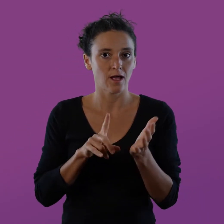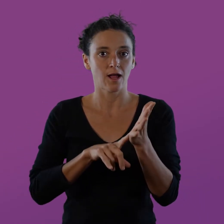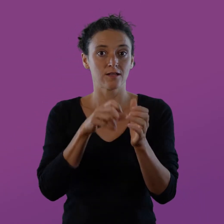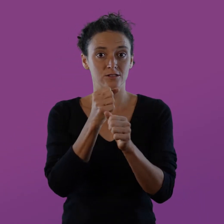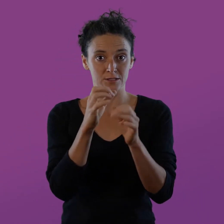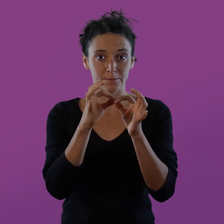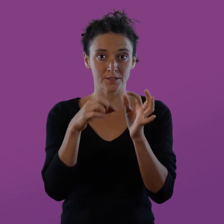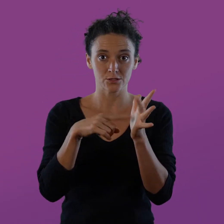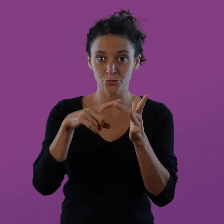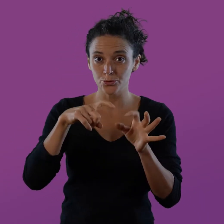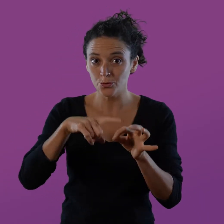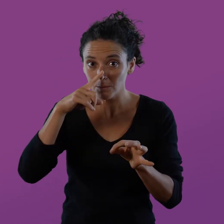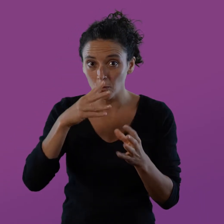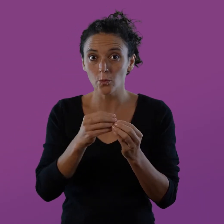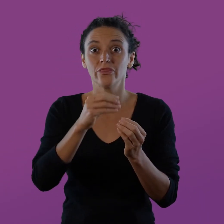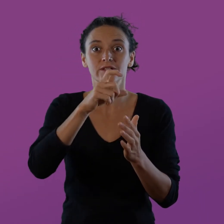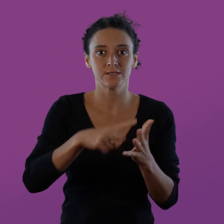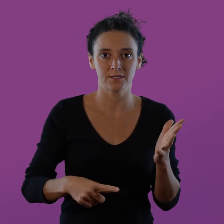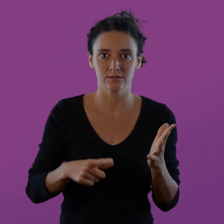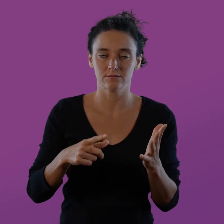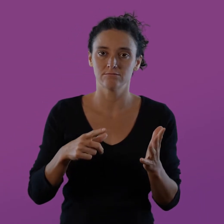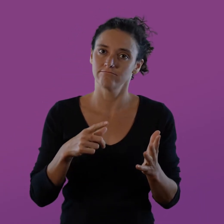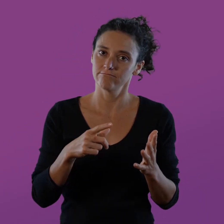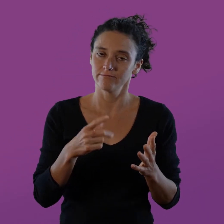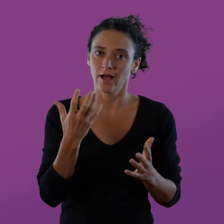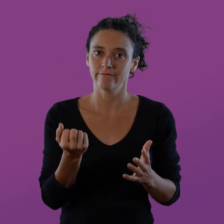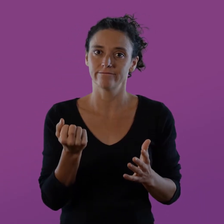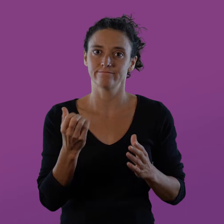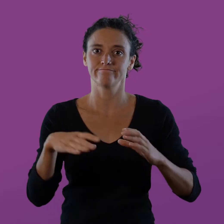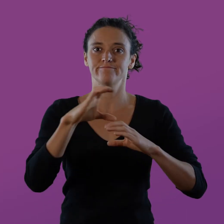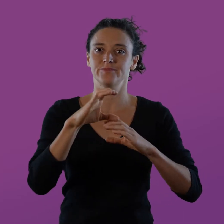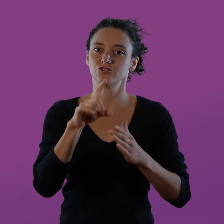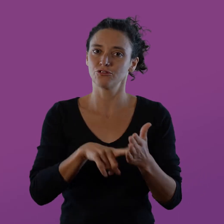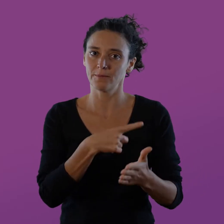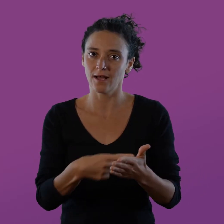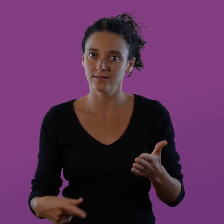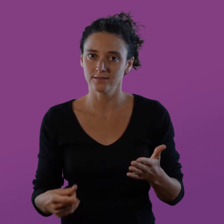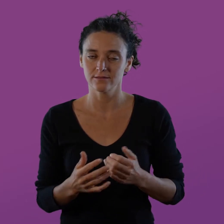LGBTIQ people with disability experience additional discrimination in our society.